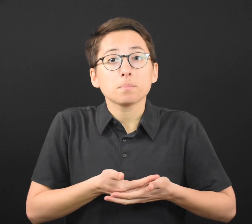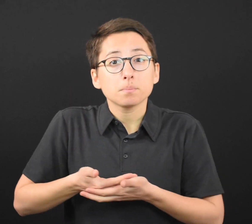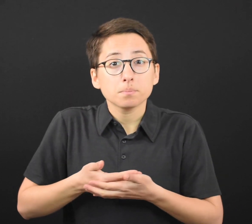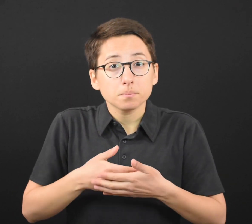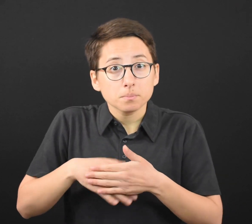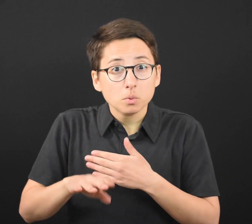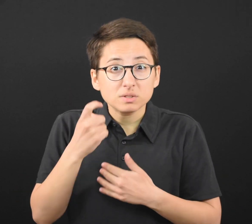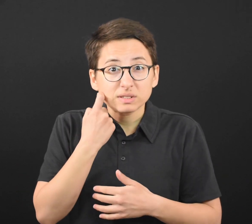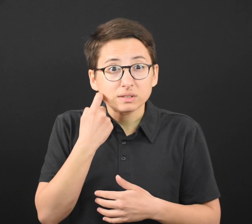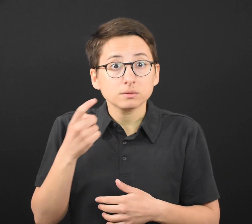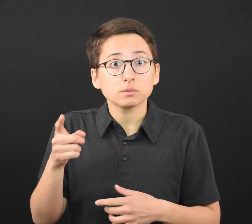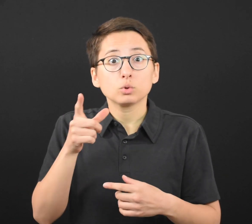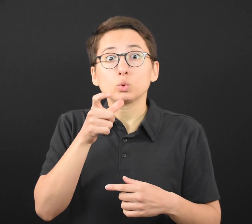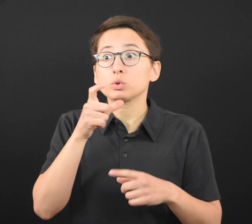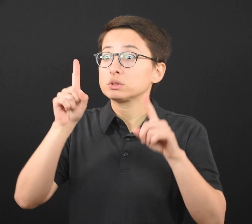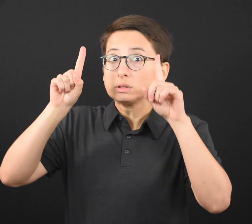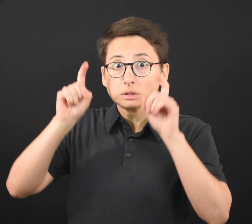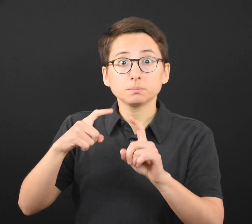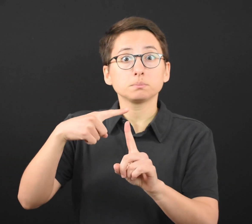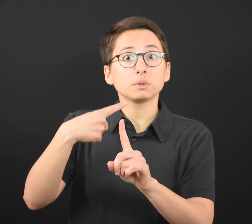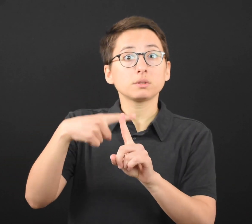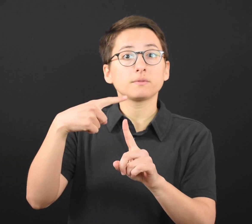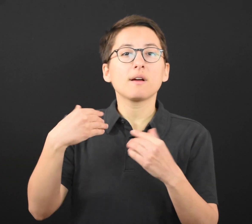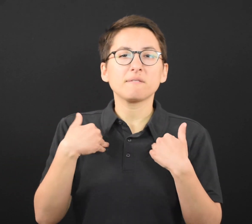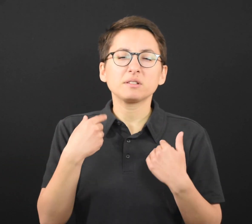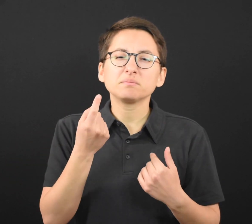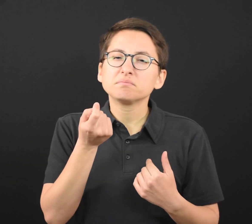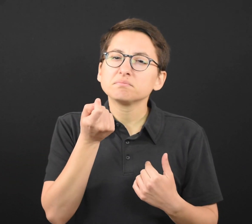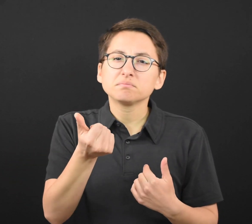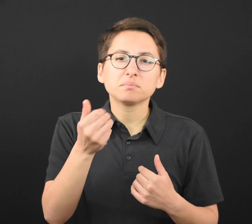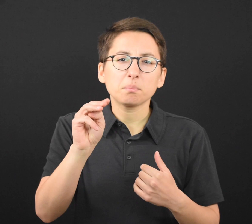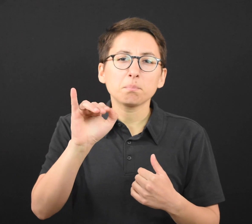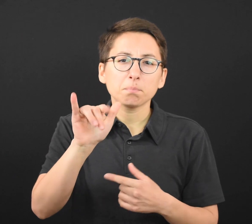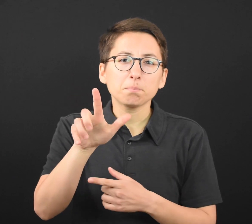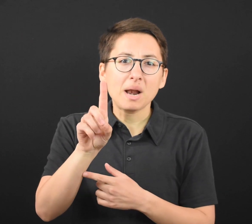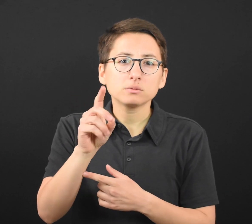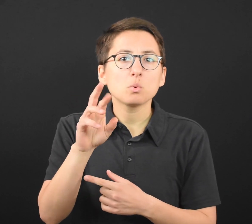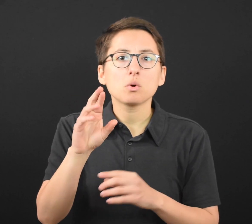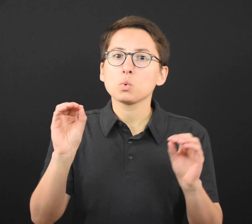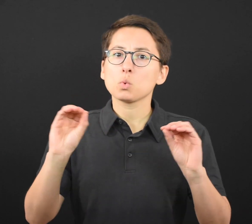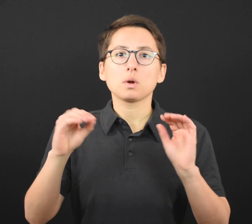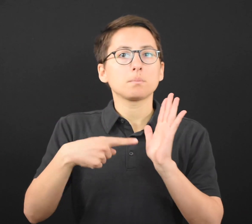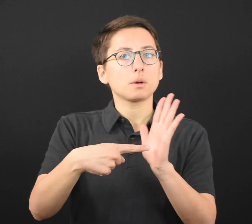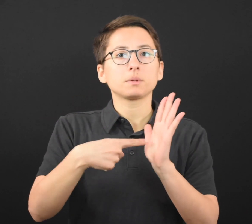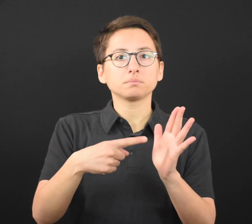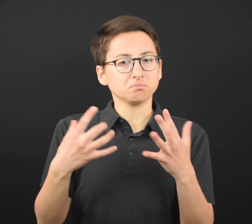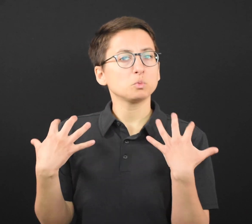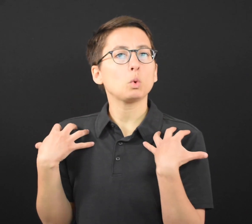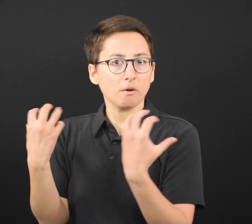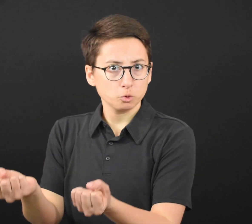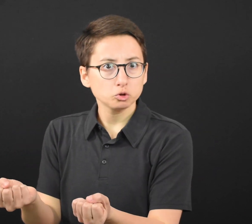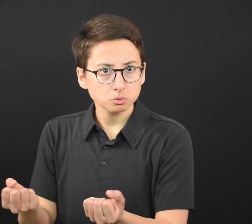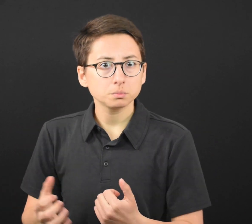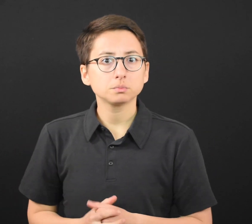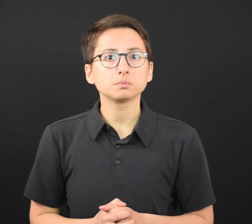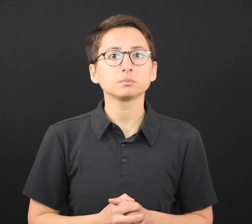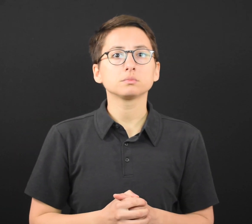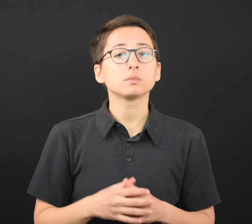who tested positive for COVID-19 had mild or no symptoms and recovered. However,